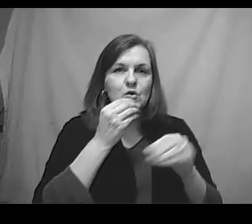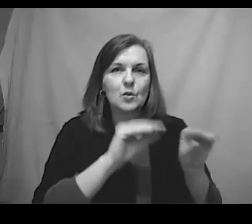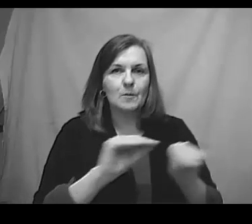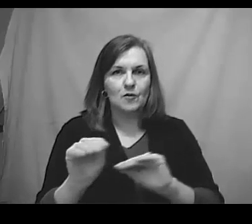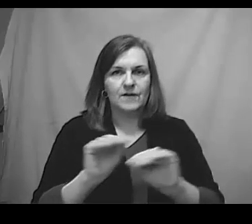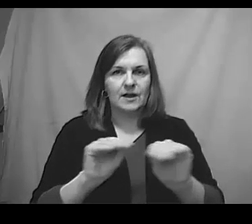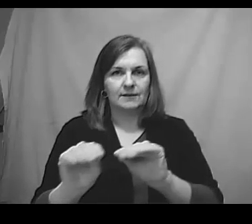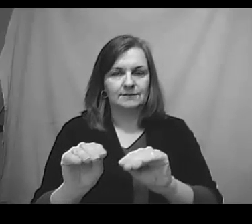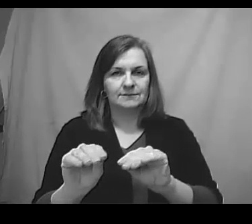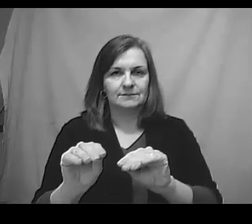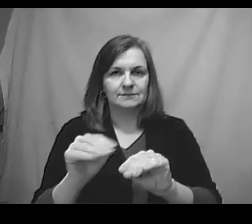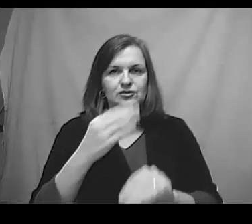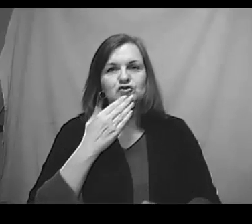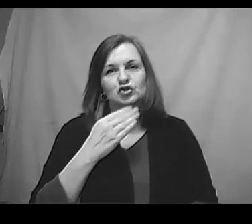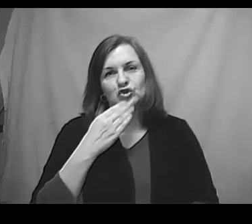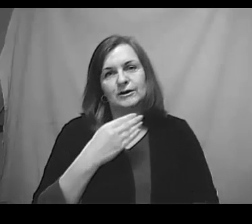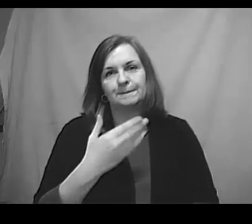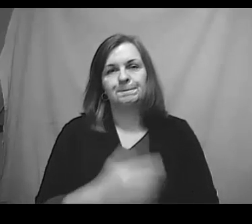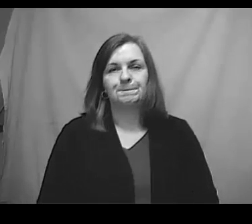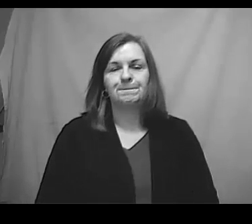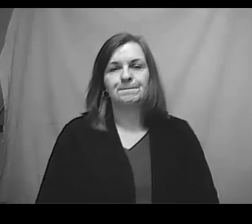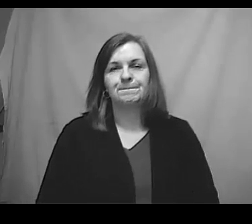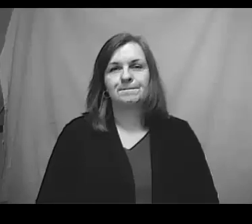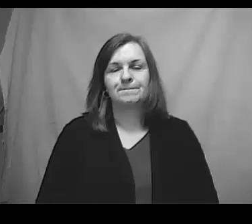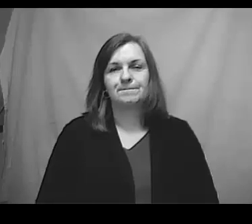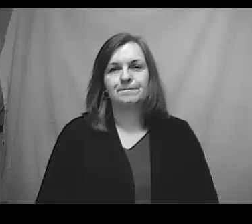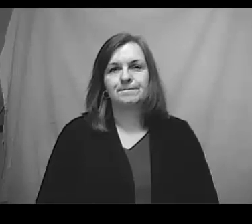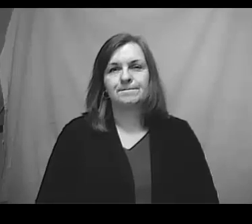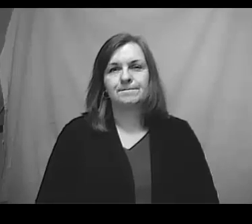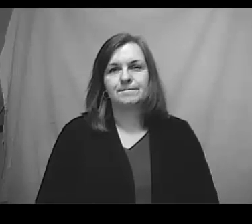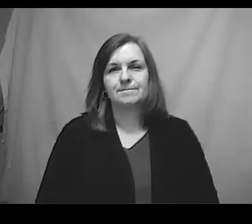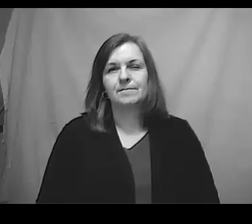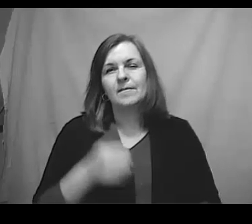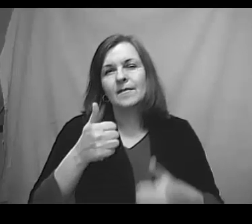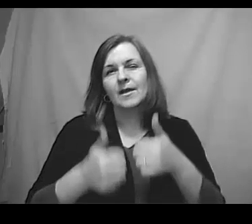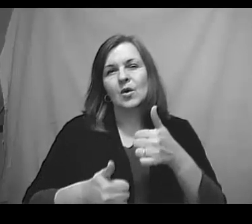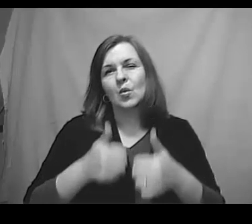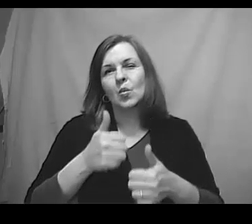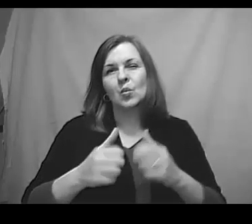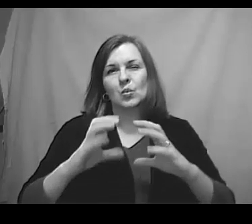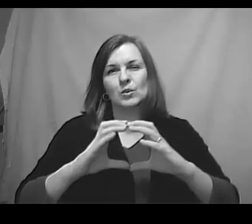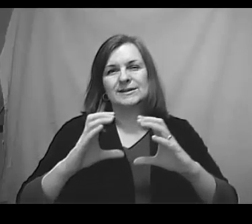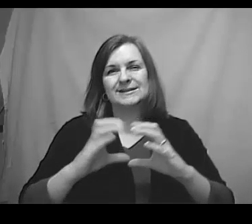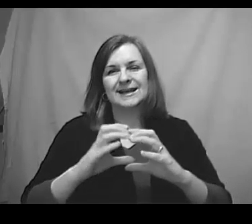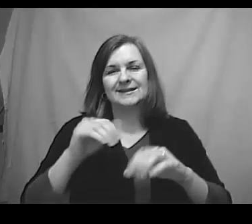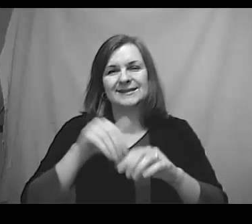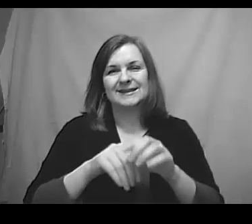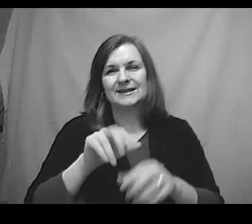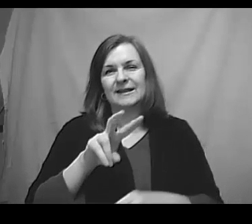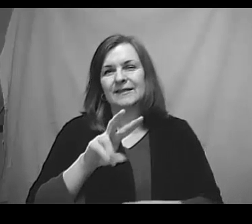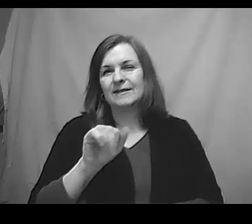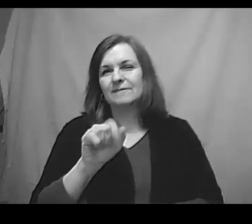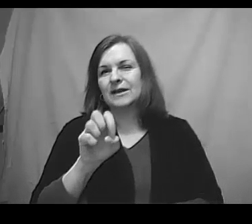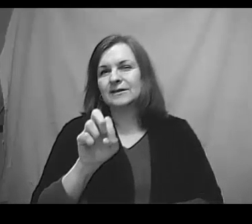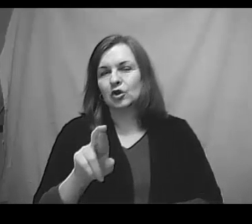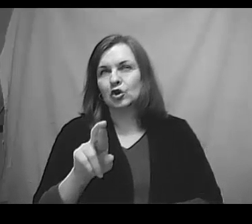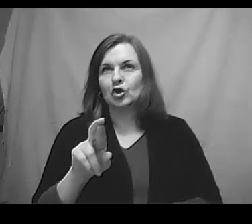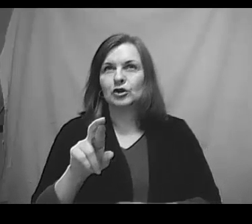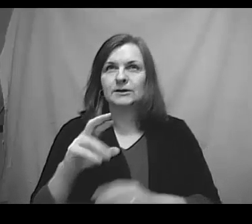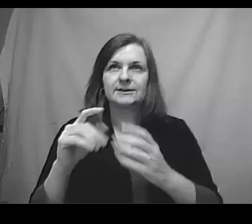movement so sugar Which cells in the vascular tissue